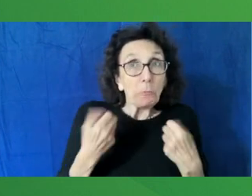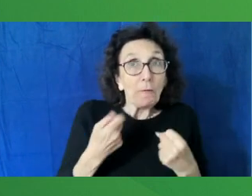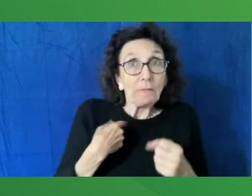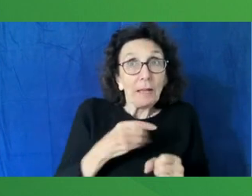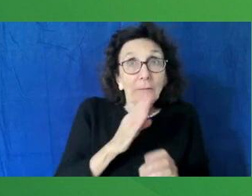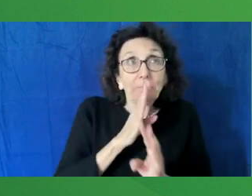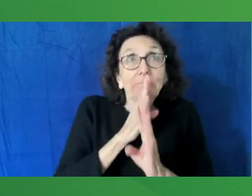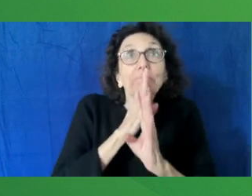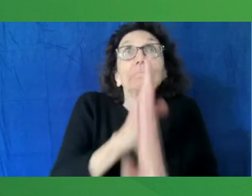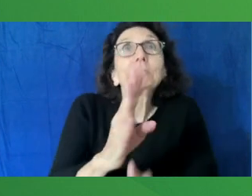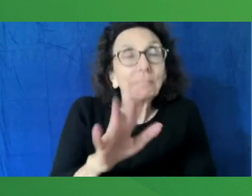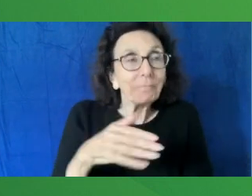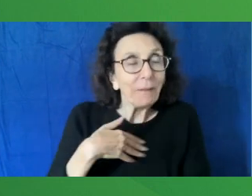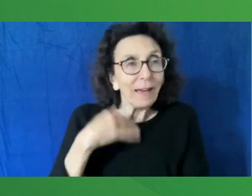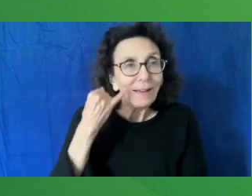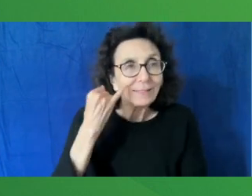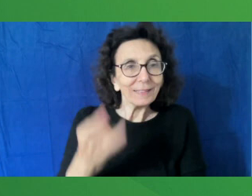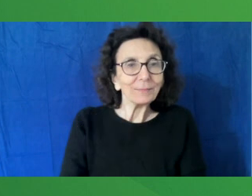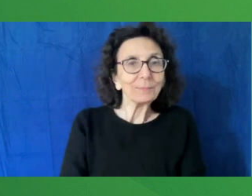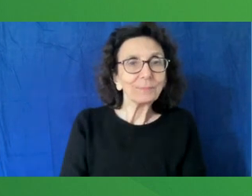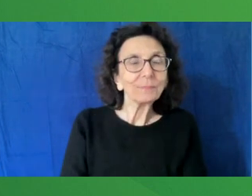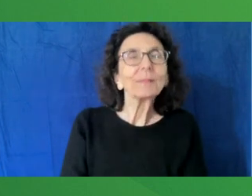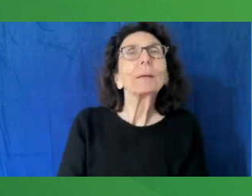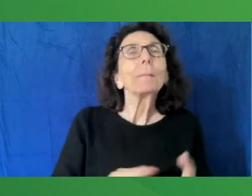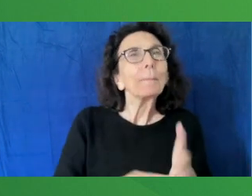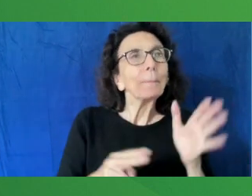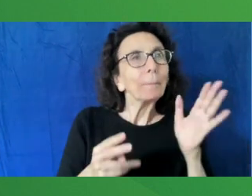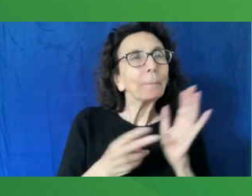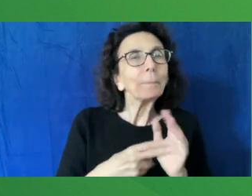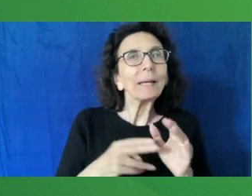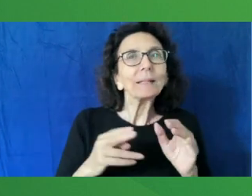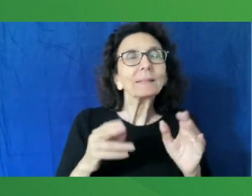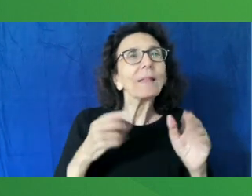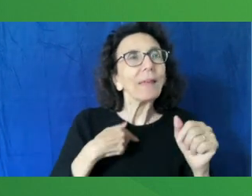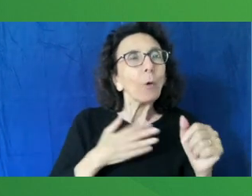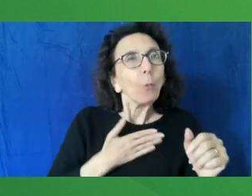there's so much more participation in these whole group discussions, and all of the students